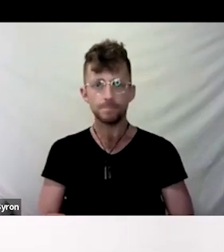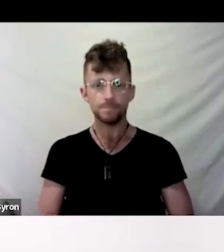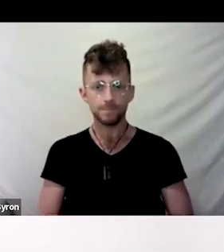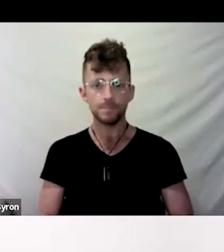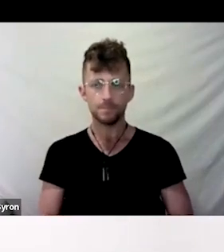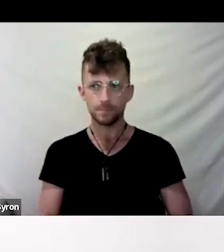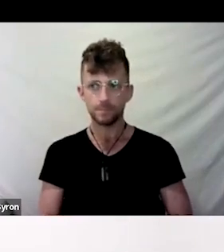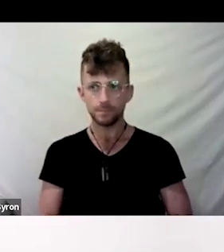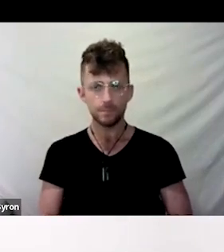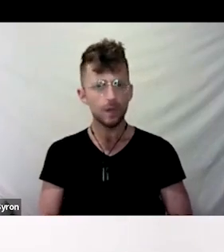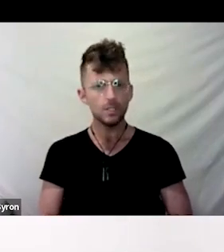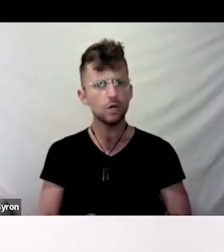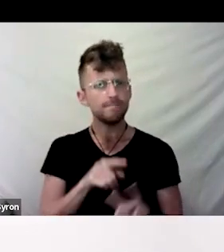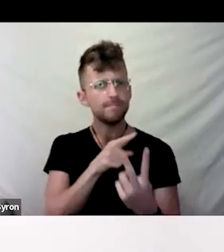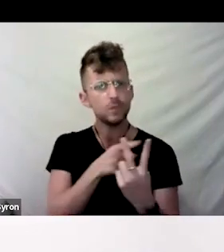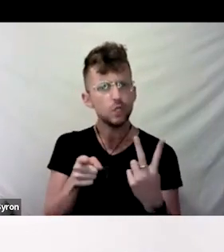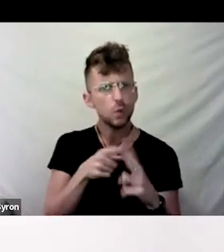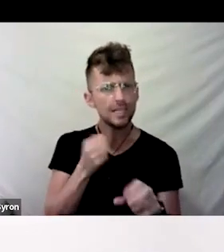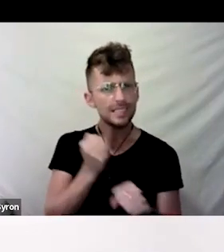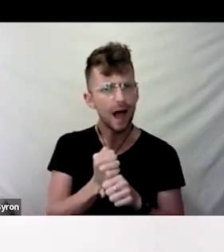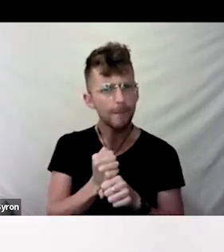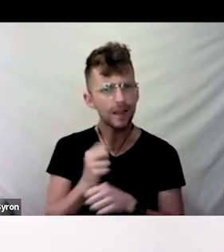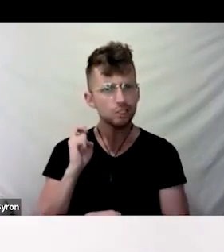on the travel and everything to start with.